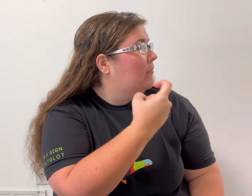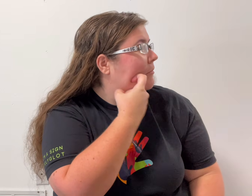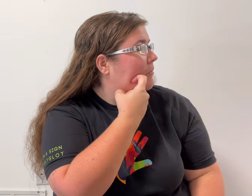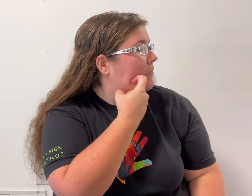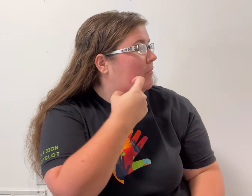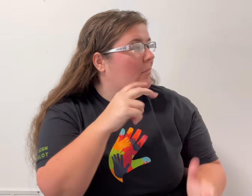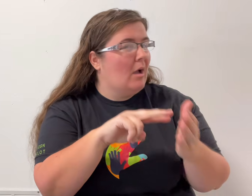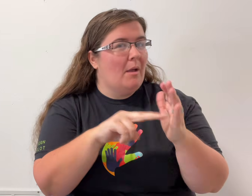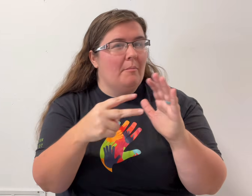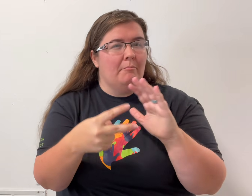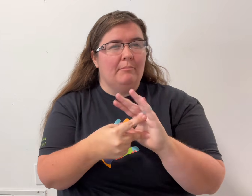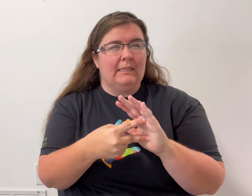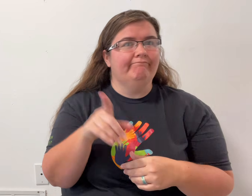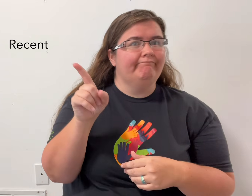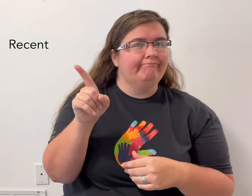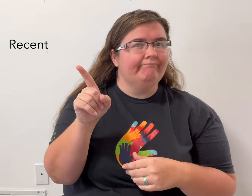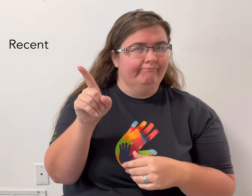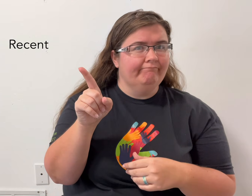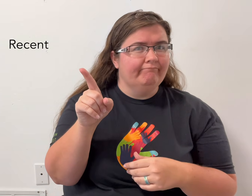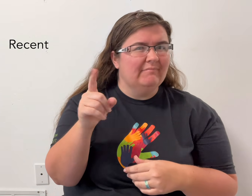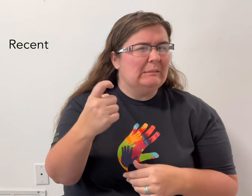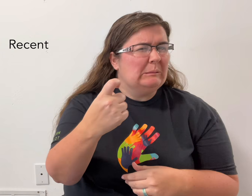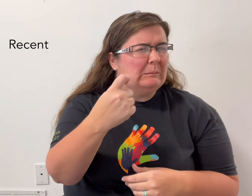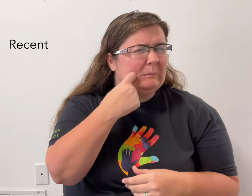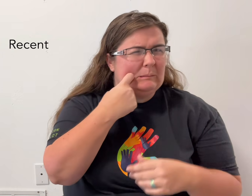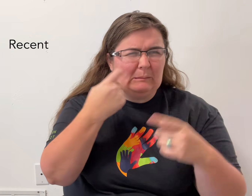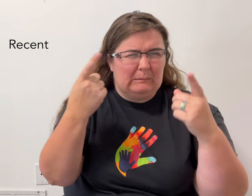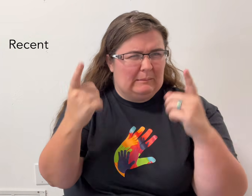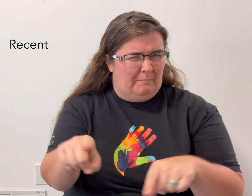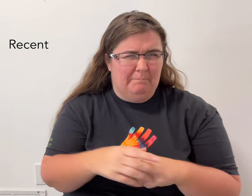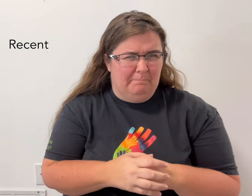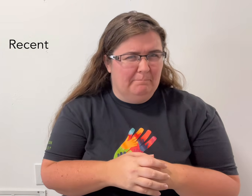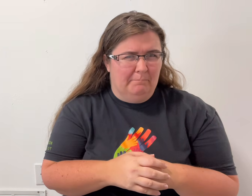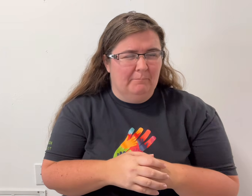which means RECENT as in it just happened